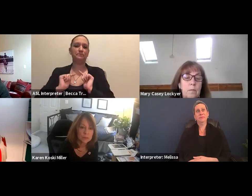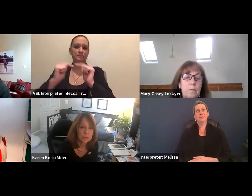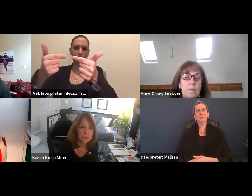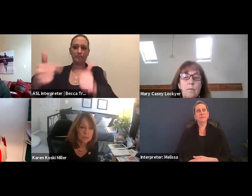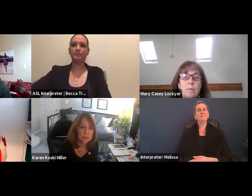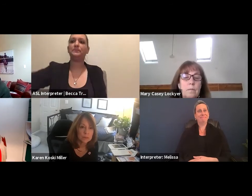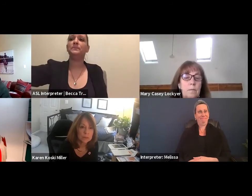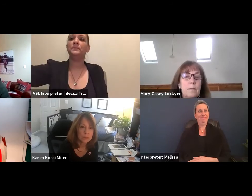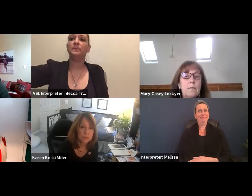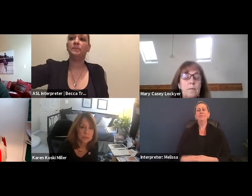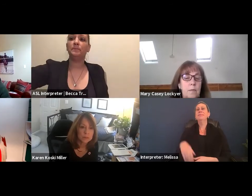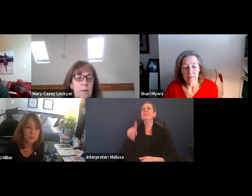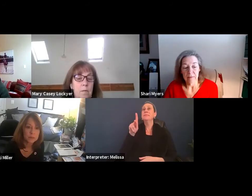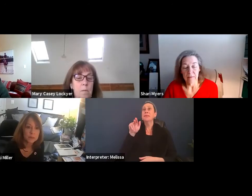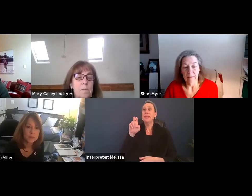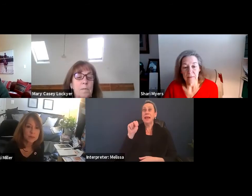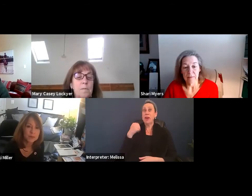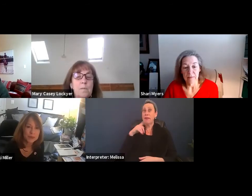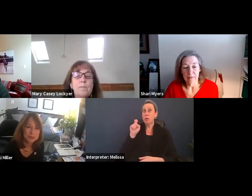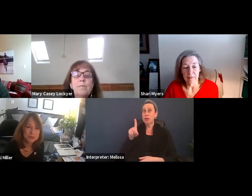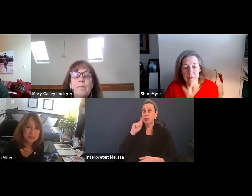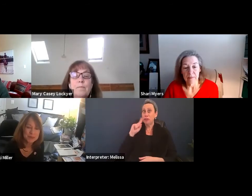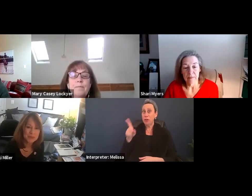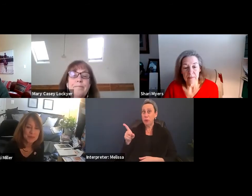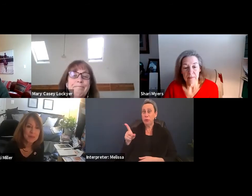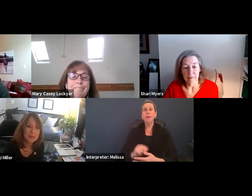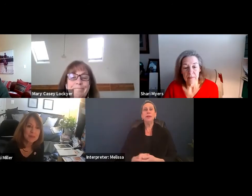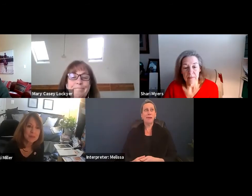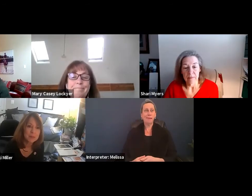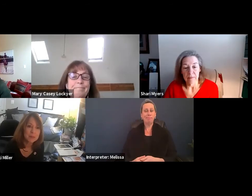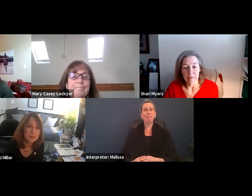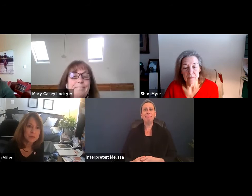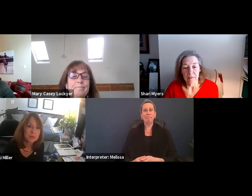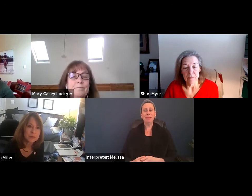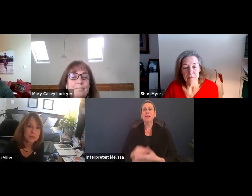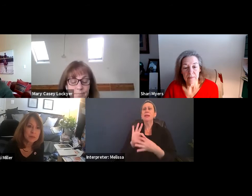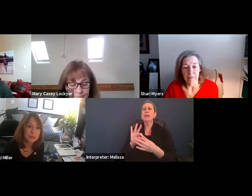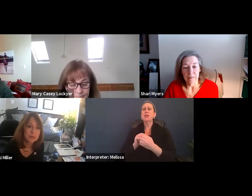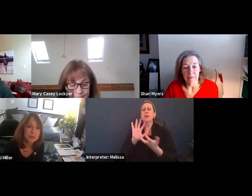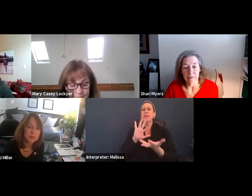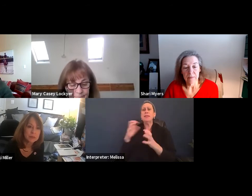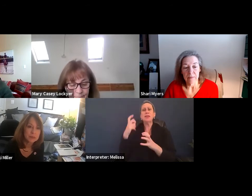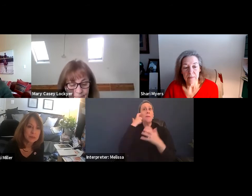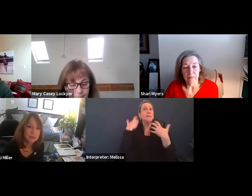Karen, I have a question for you. So as far as Disaster Mental Health services